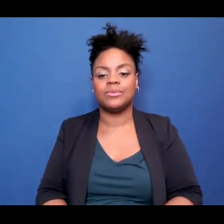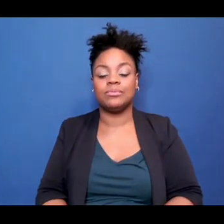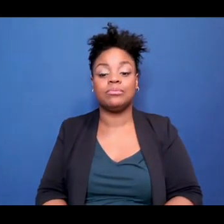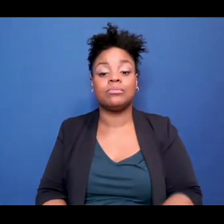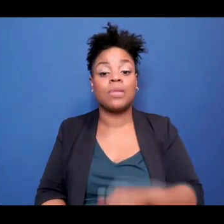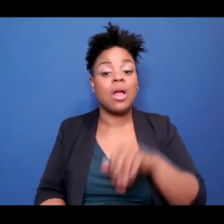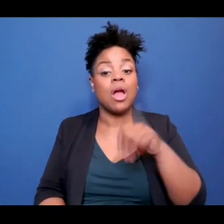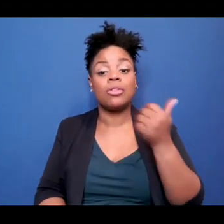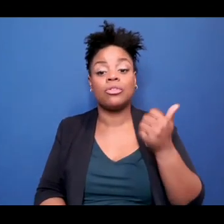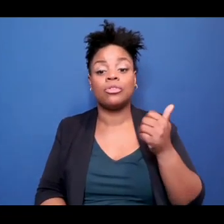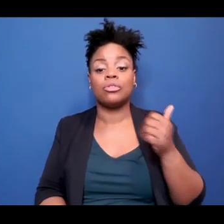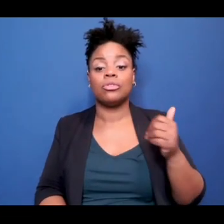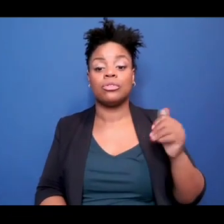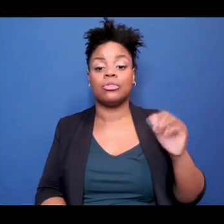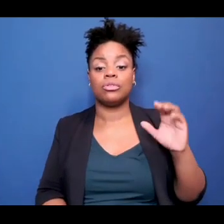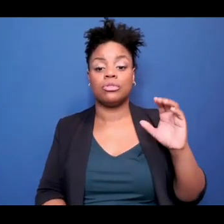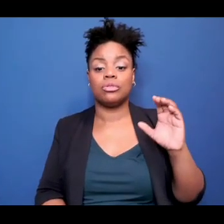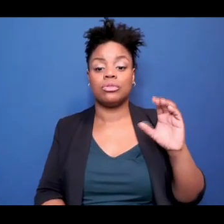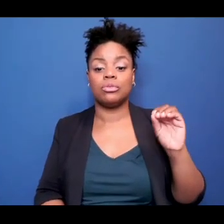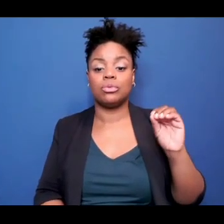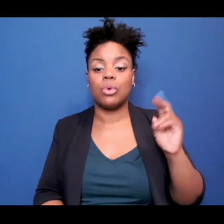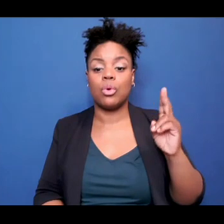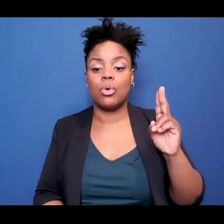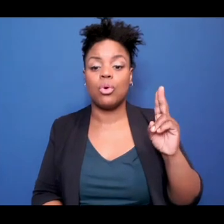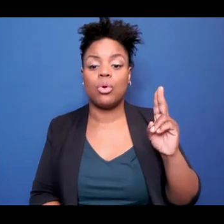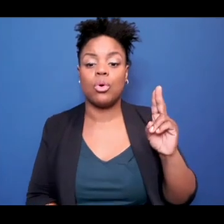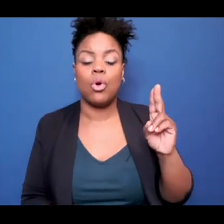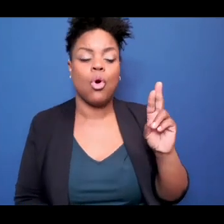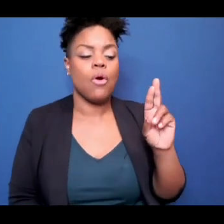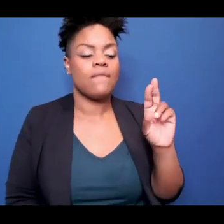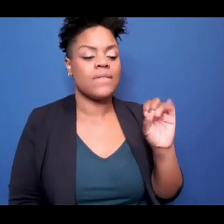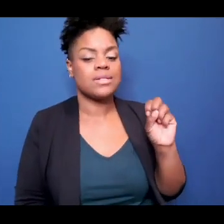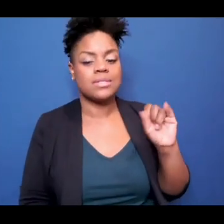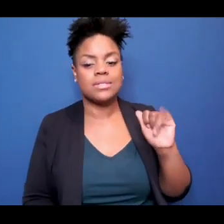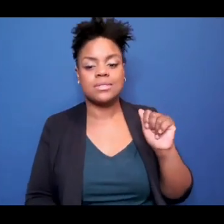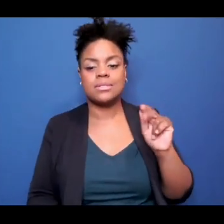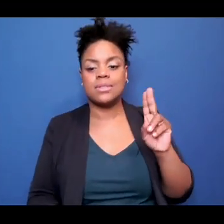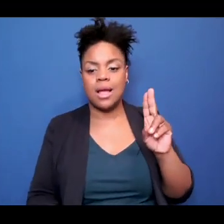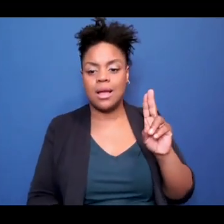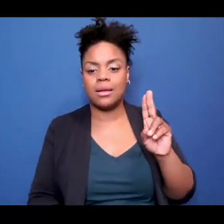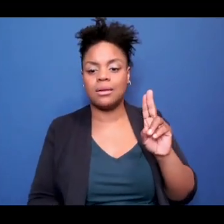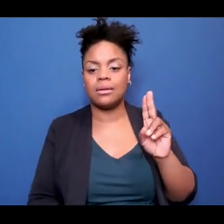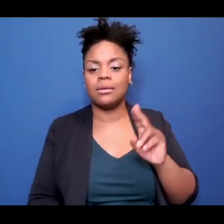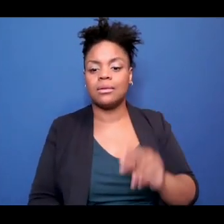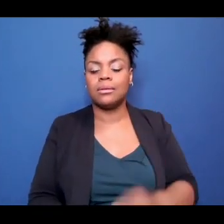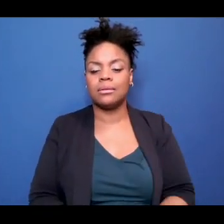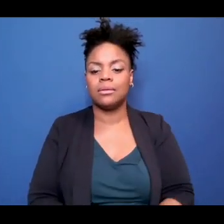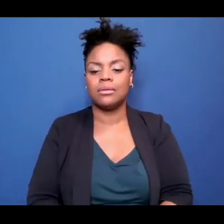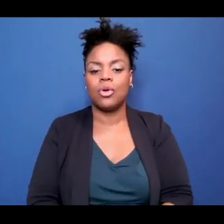THAT WAS ON THE BOTTOM ROW FOR AN EXPENSIVE COGNAC AT THE TIME